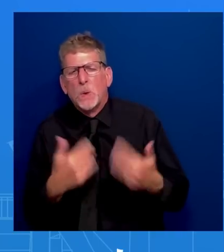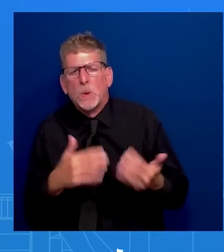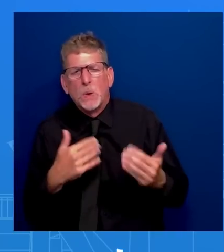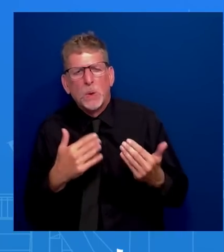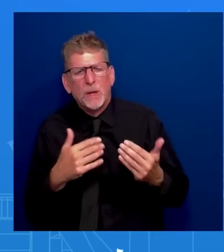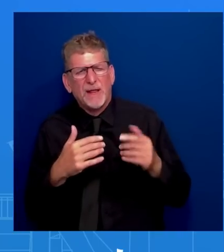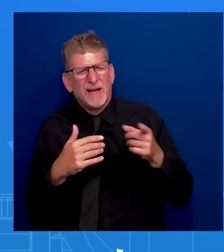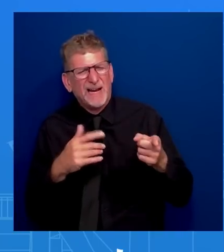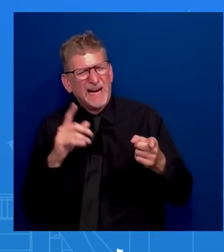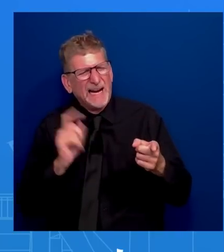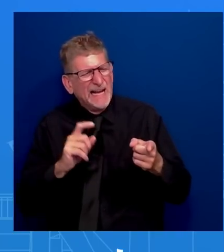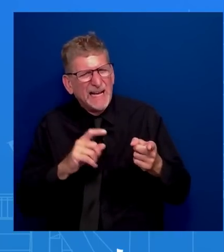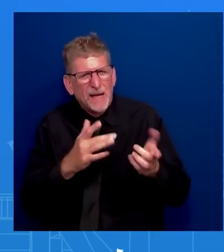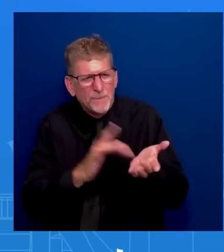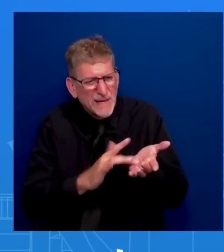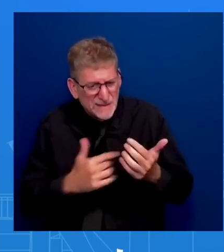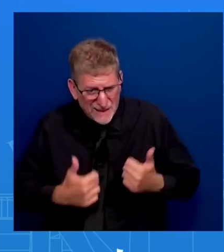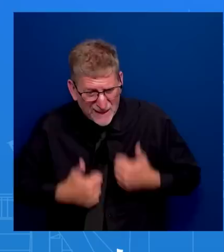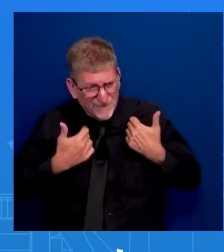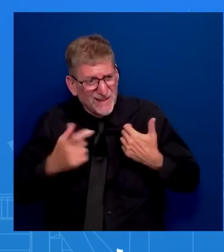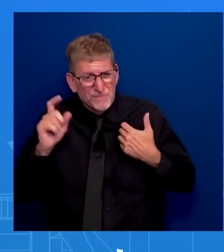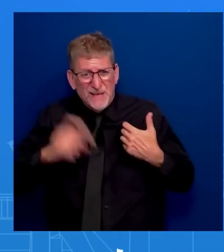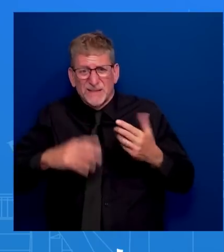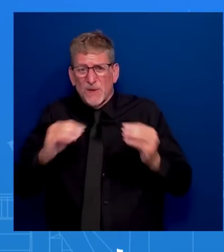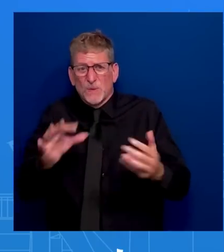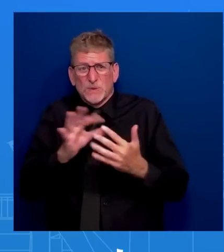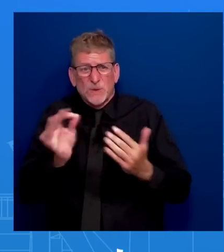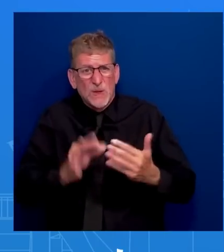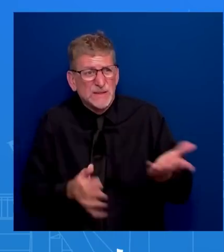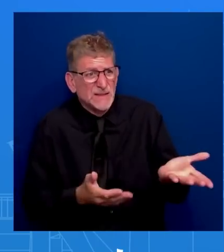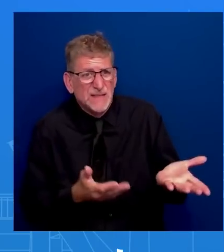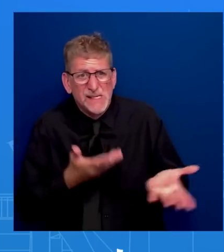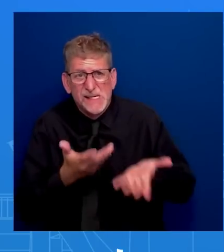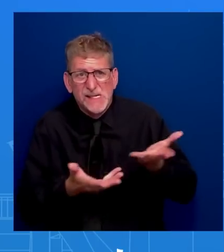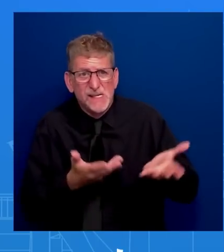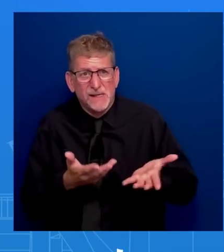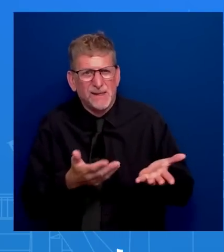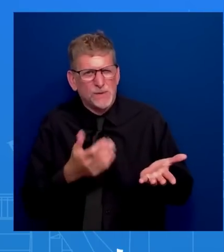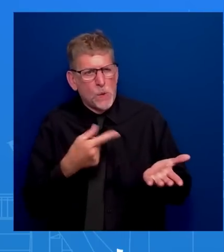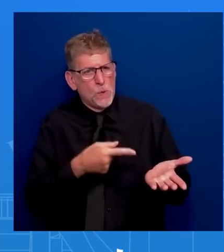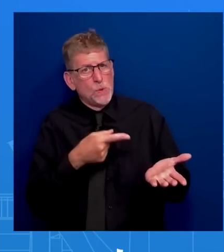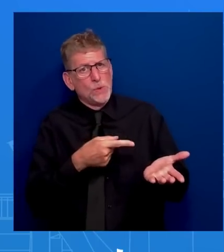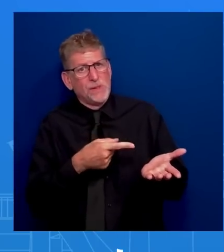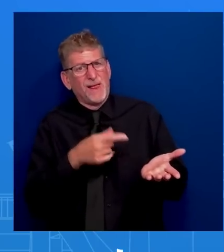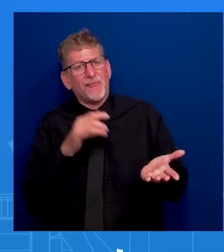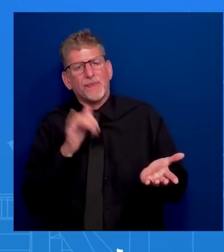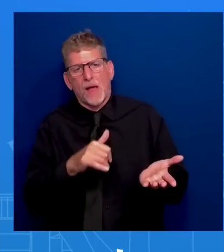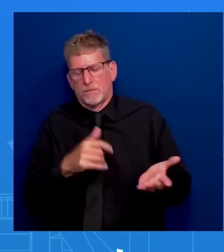just to live their everyday lives. That's going to have an impact on brown and Black communities, I beli- -- we believe.